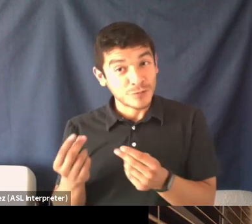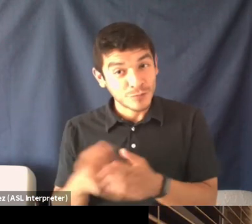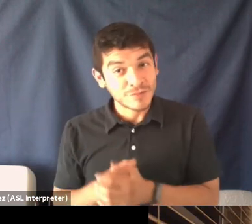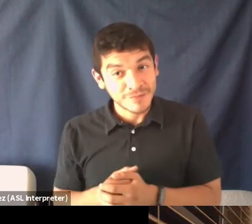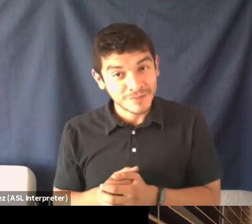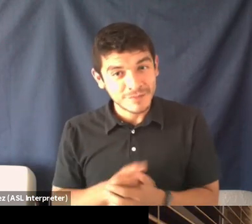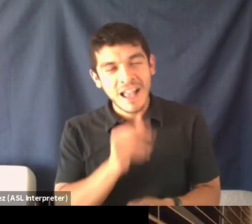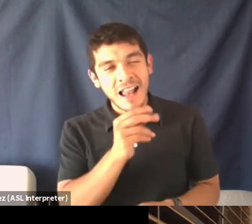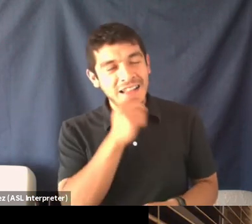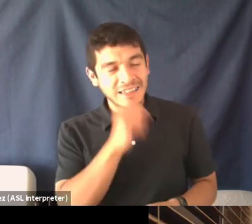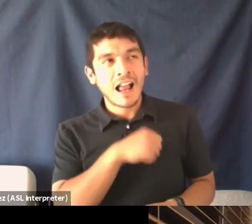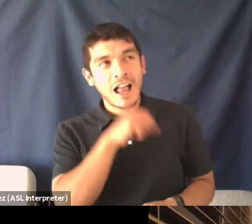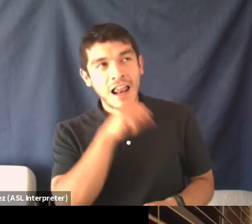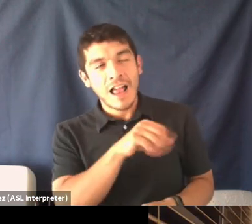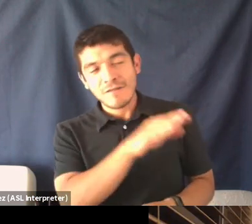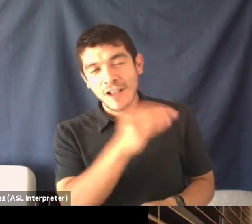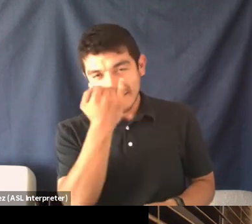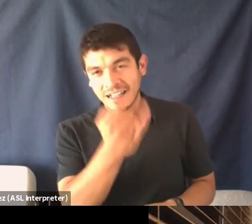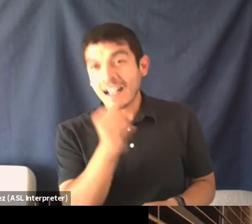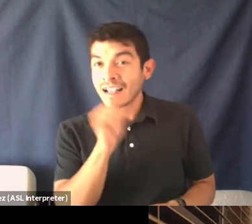I love your commentary. You know, you're totally right.